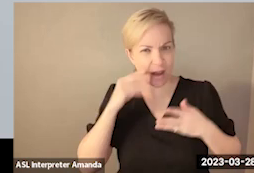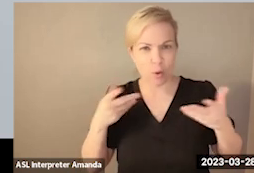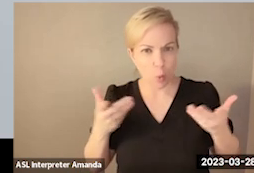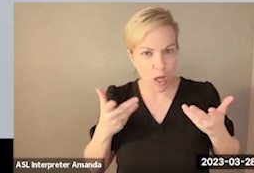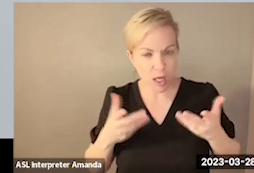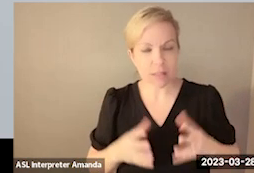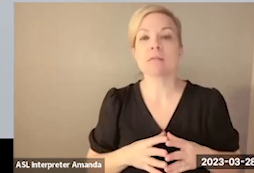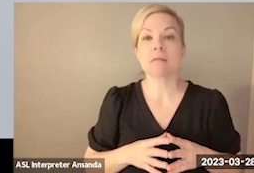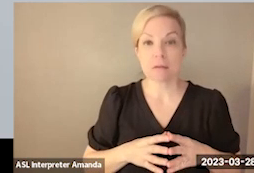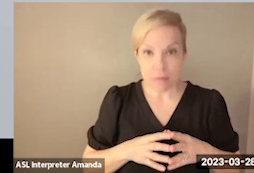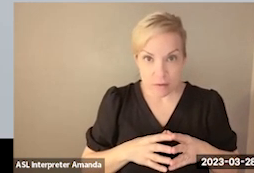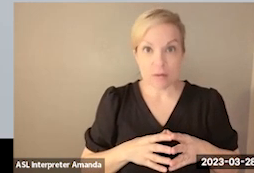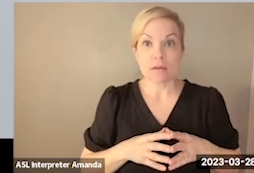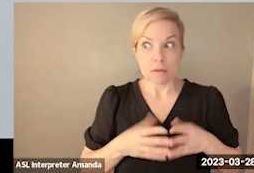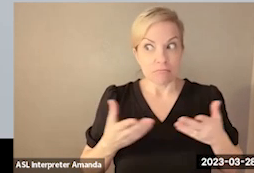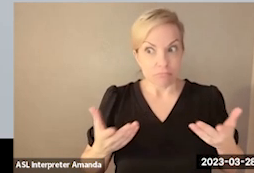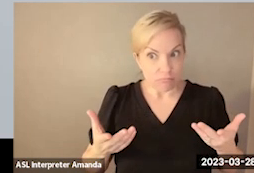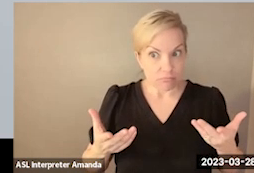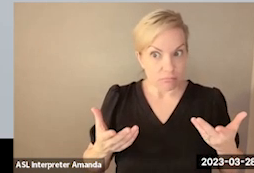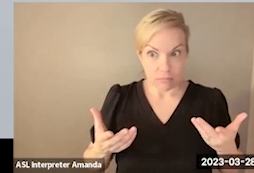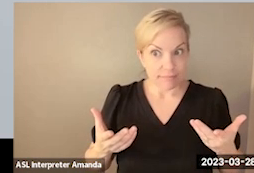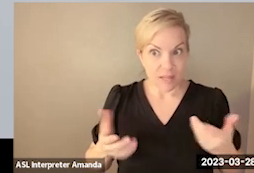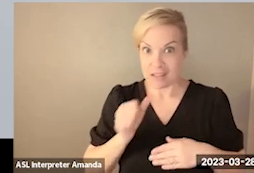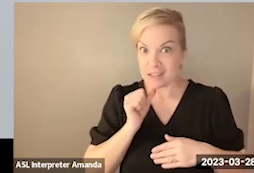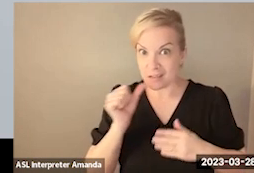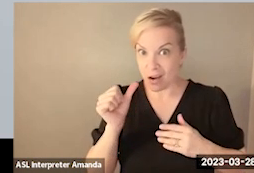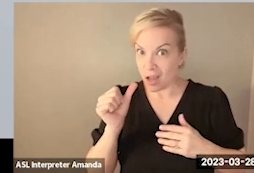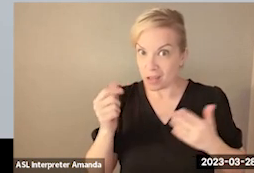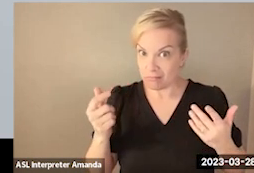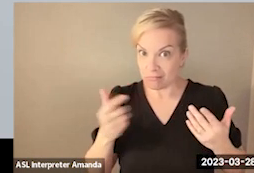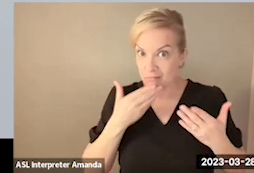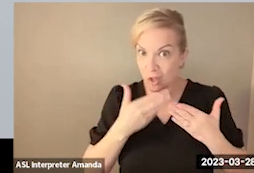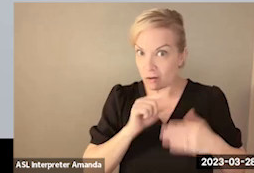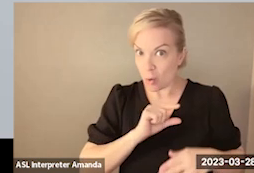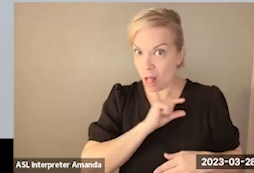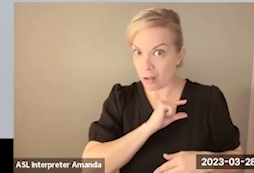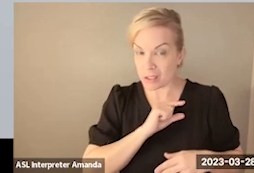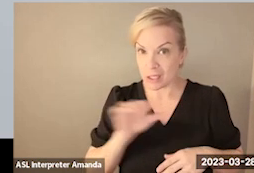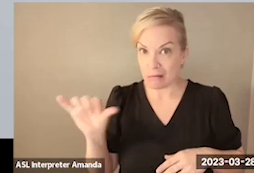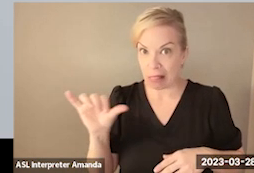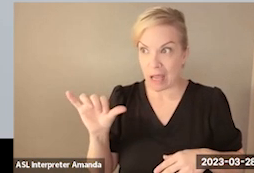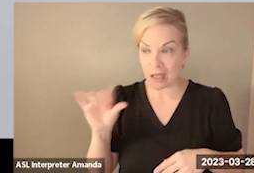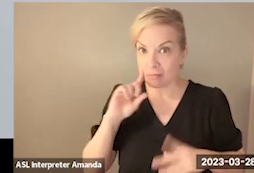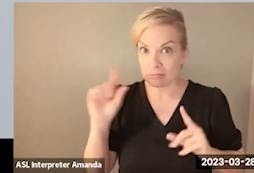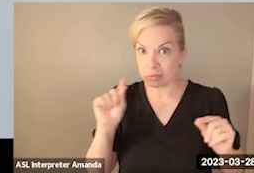Debbie Stine, Science & Technology Policy Academy: it's not as good as it should be. Debbie Stine, Science & Technology Policy Academy: It's worse on the township next door.